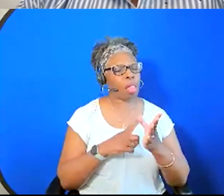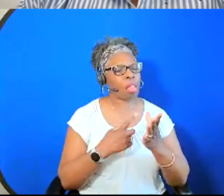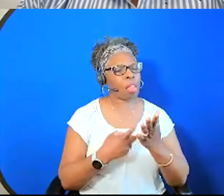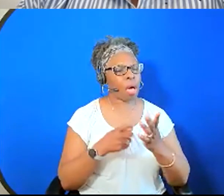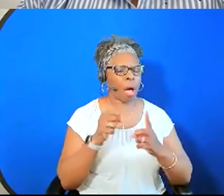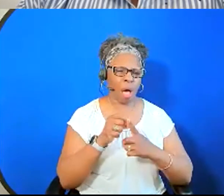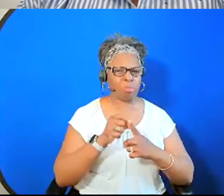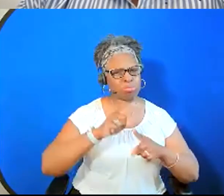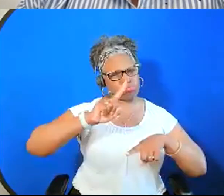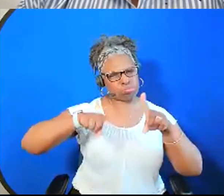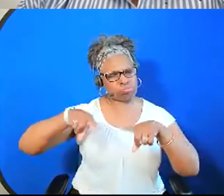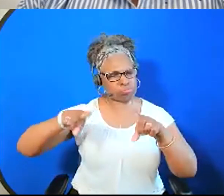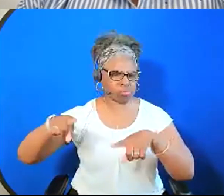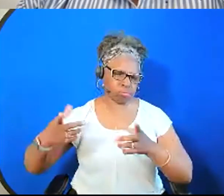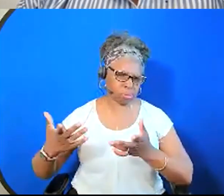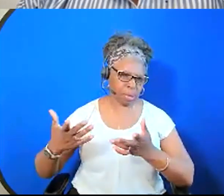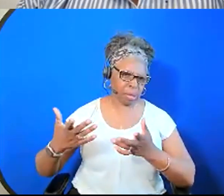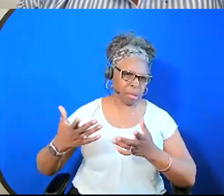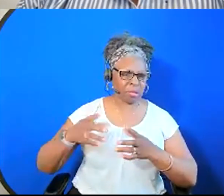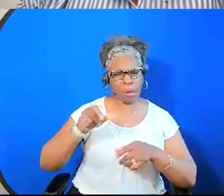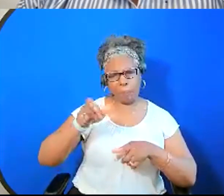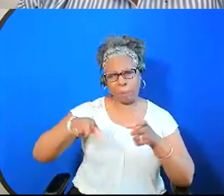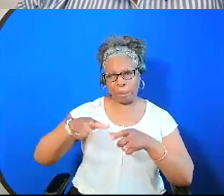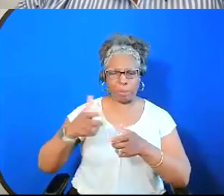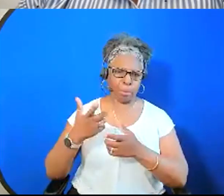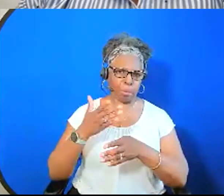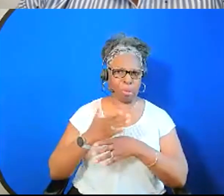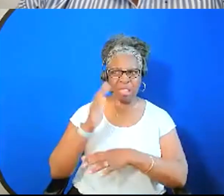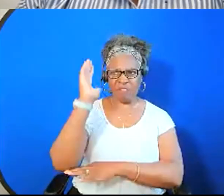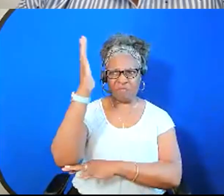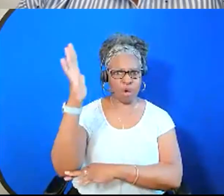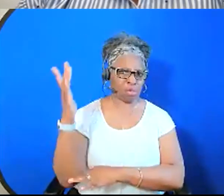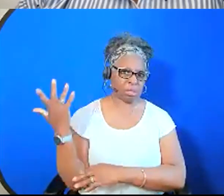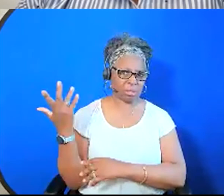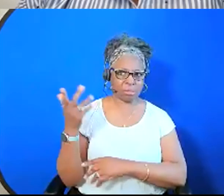and they range from people running around in a forest dressed as orcs for days to like, more